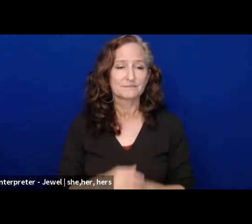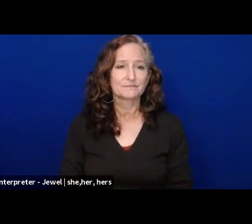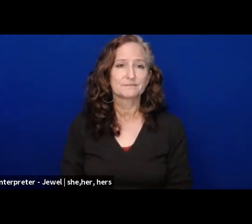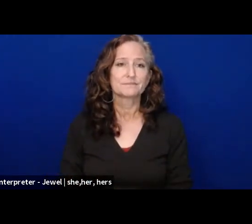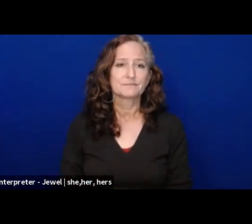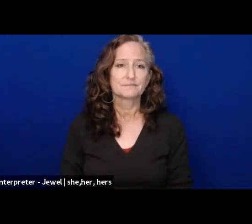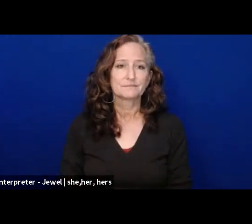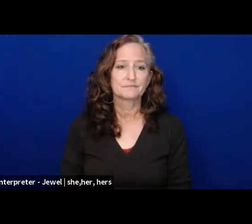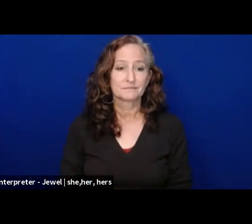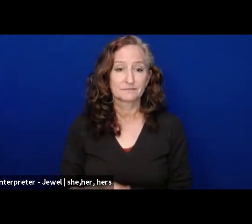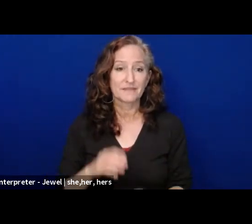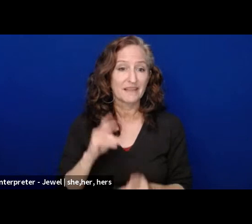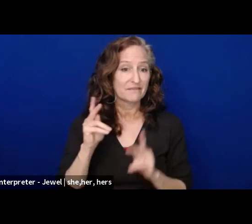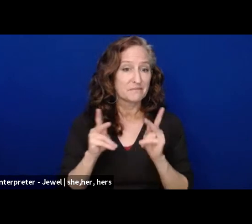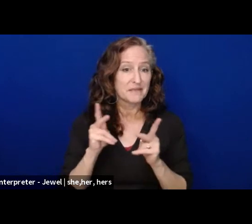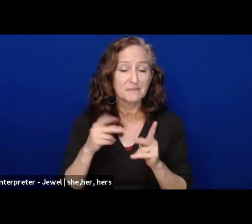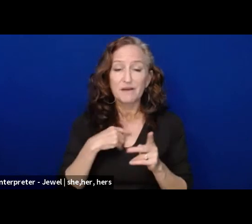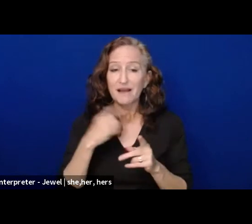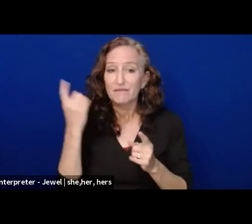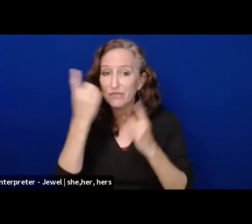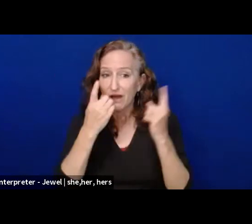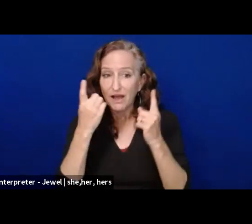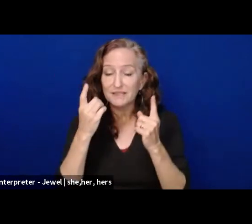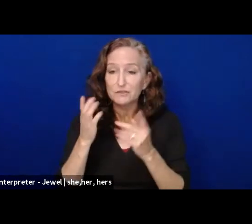If anybody has any thoughts or suggestions about that, I would love to hear them.